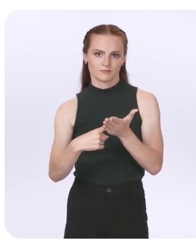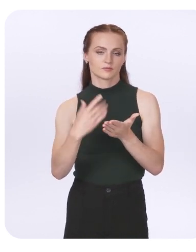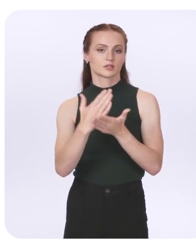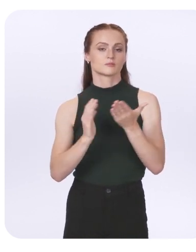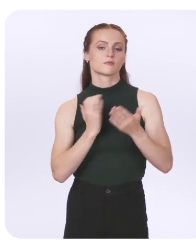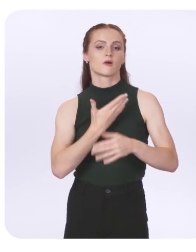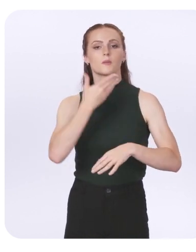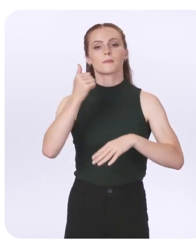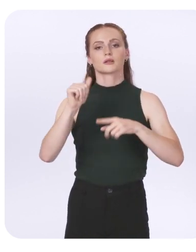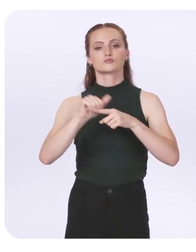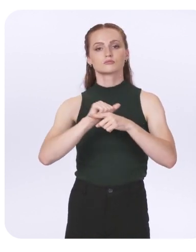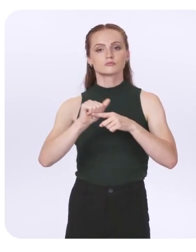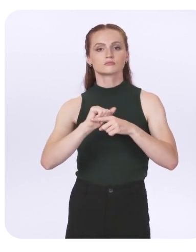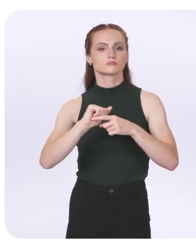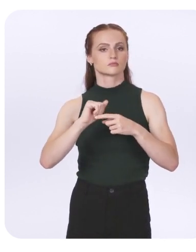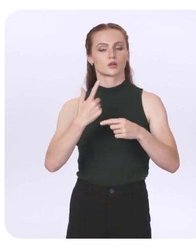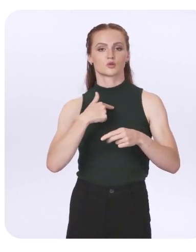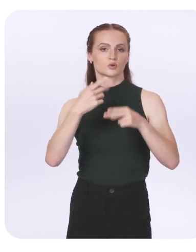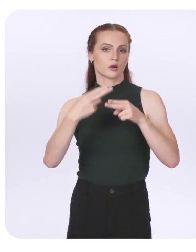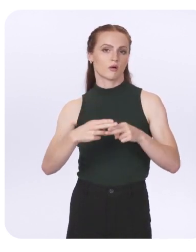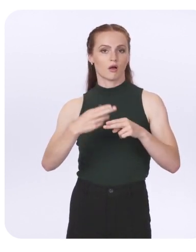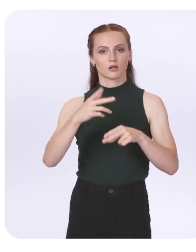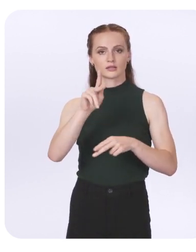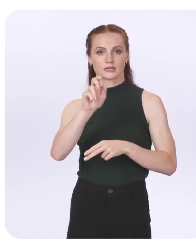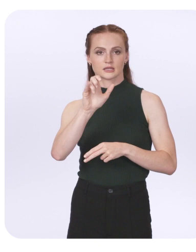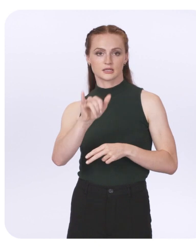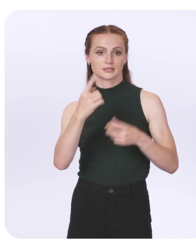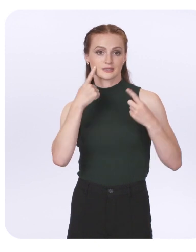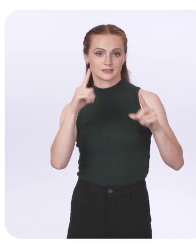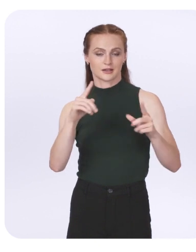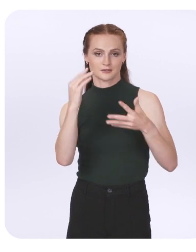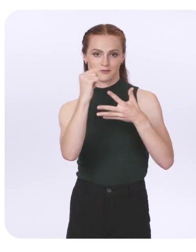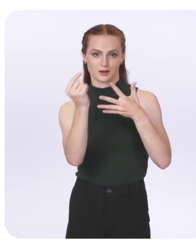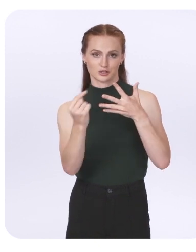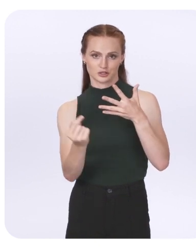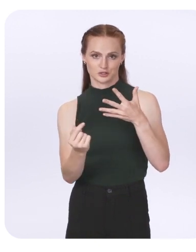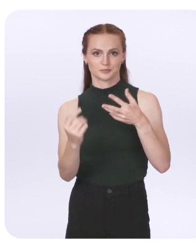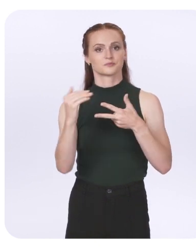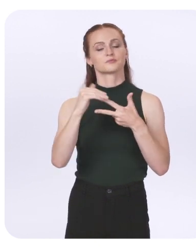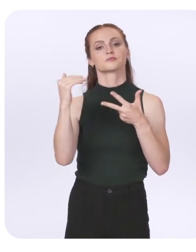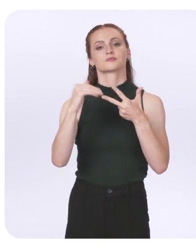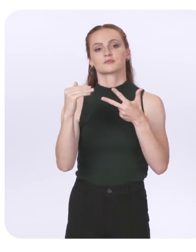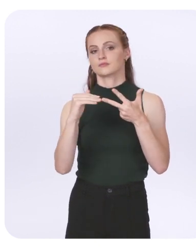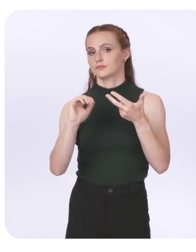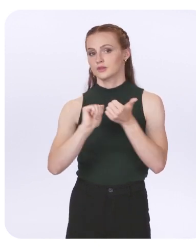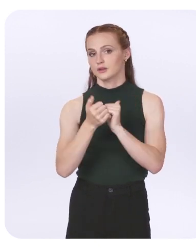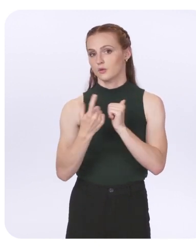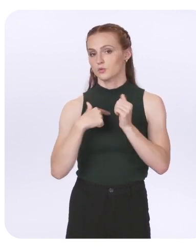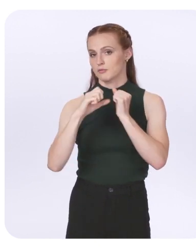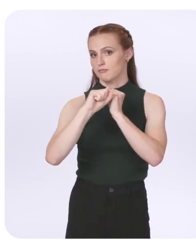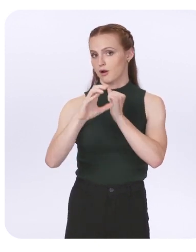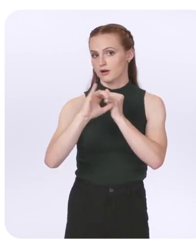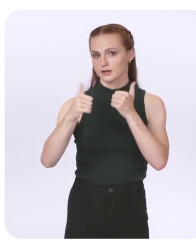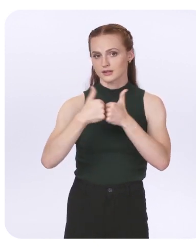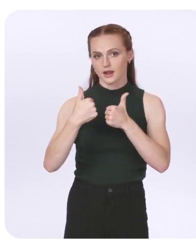and what we consider key success factors. We’ll move into how we marketed a game and built a community around it.